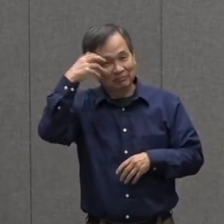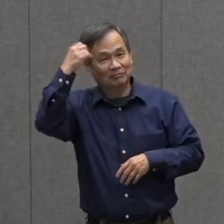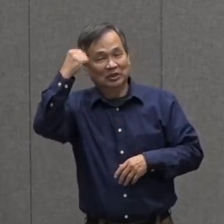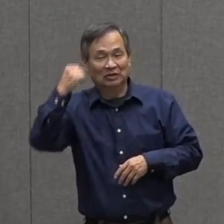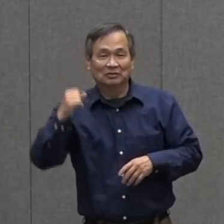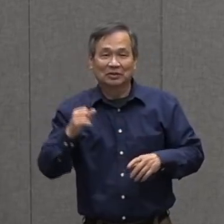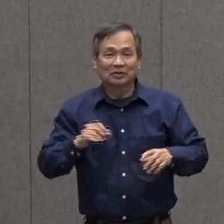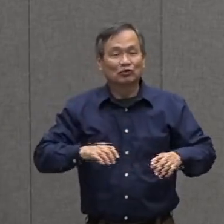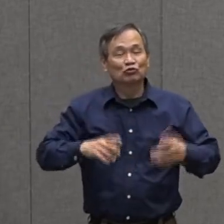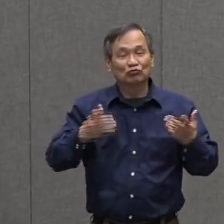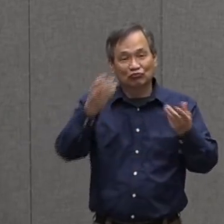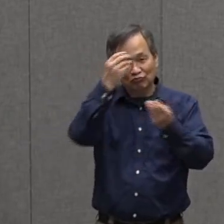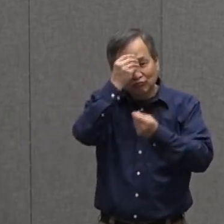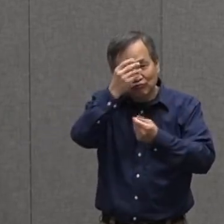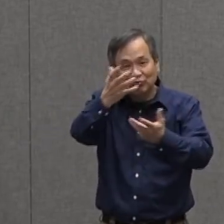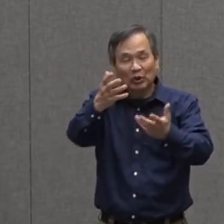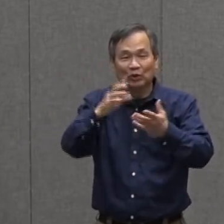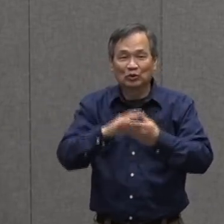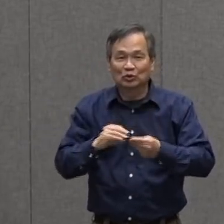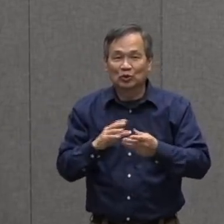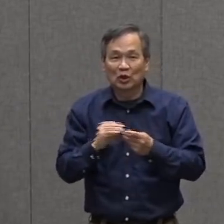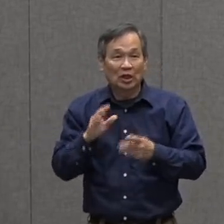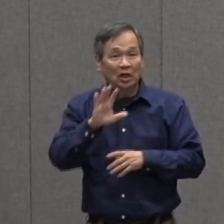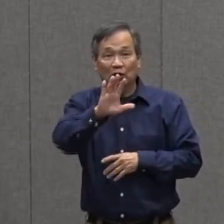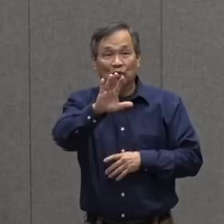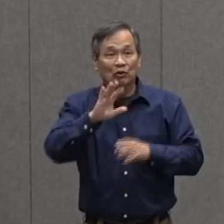kind of like maybe you tell stories with members of your family.